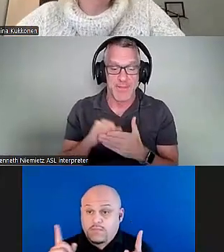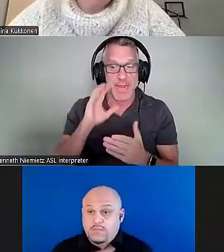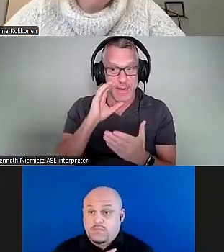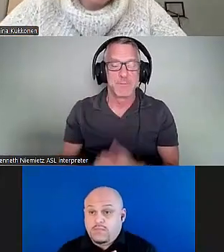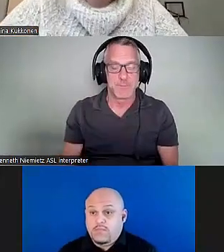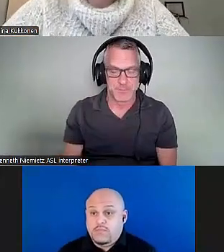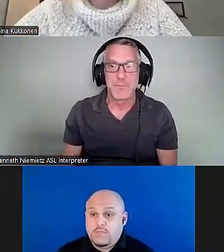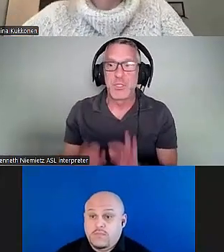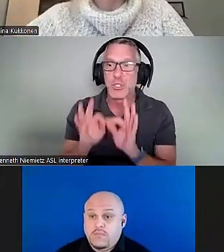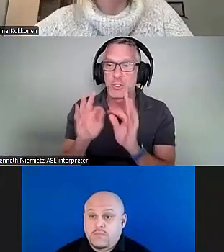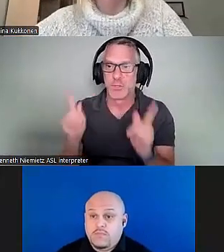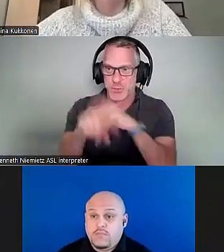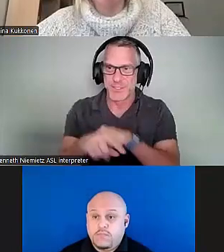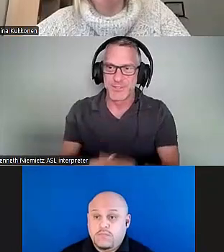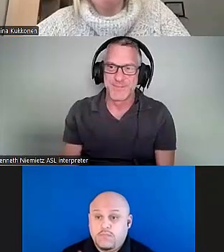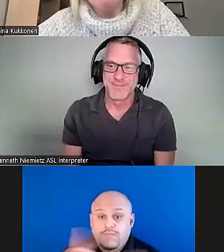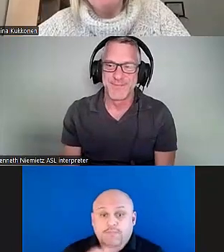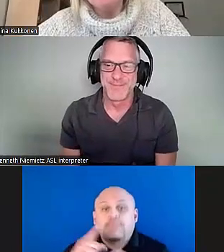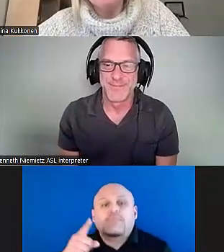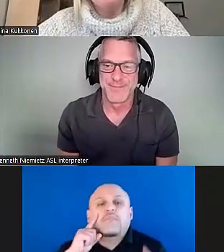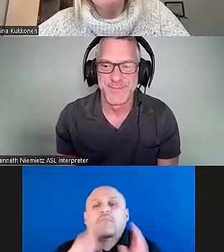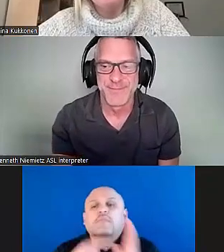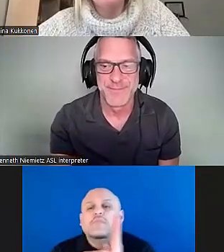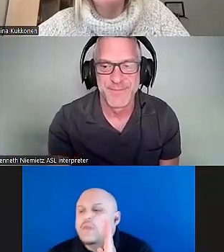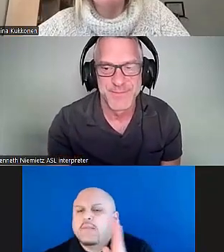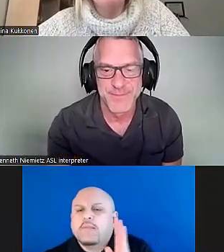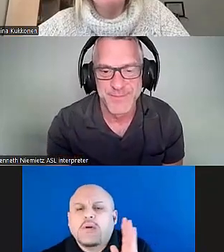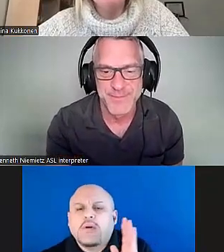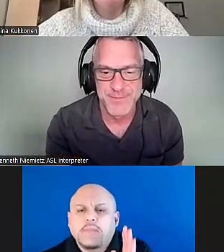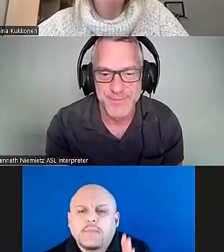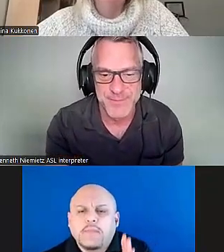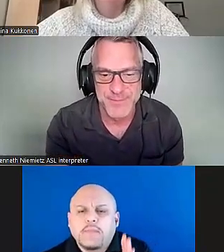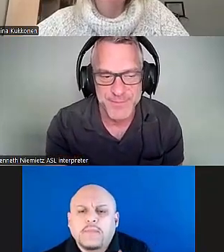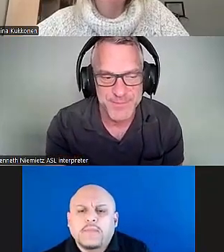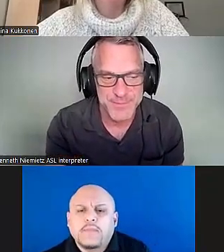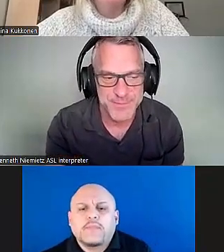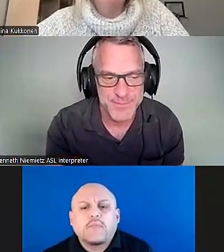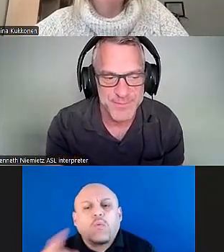on the right, this is an example of one project they did during the pandemic, which involved